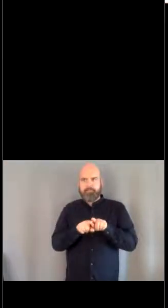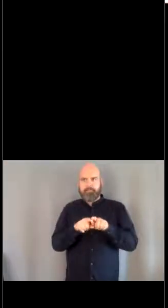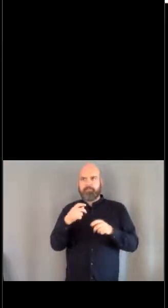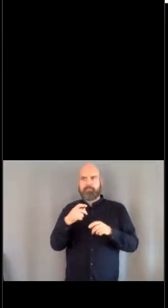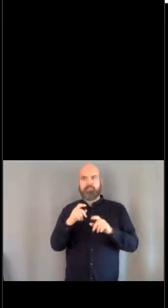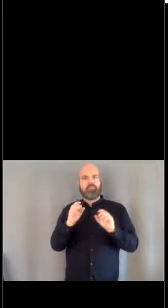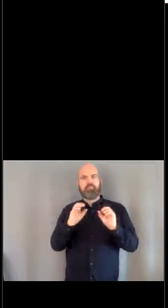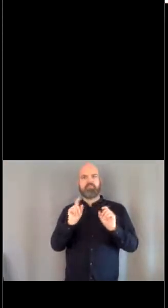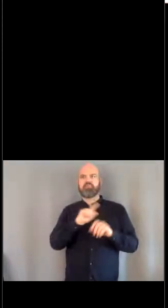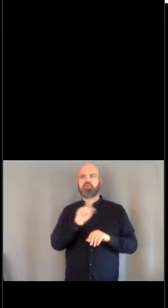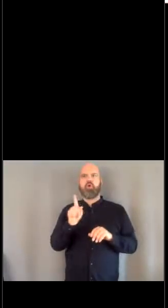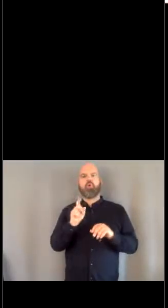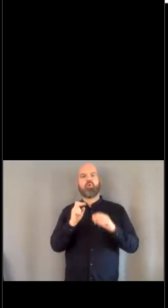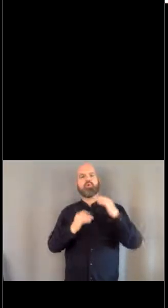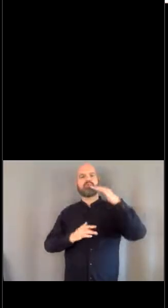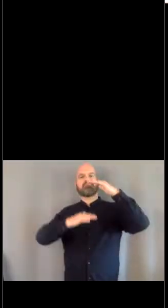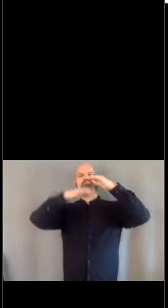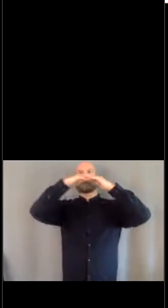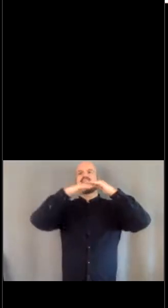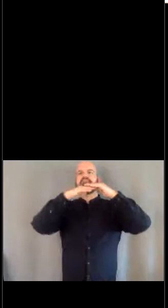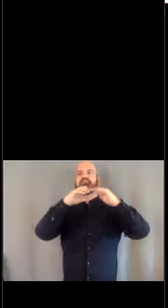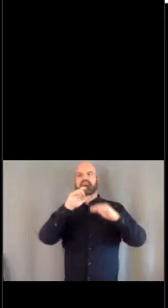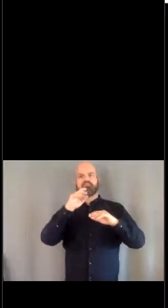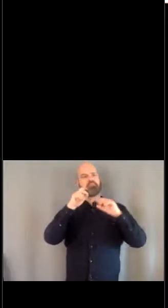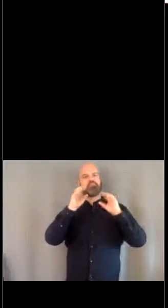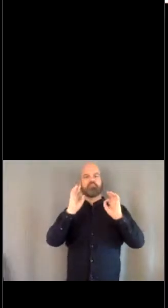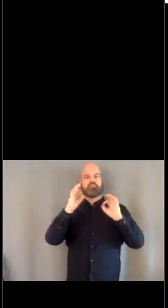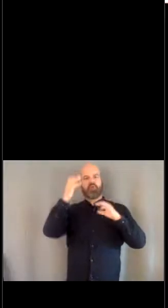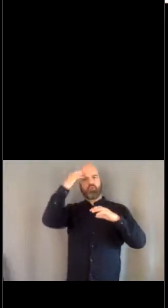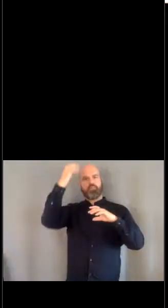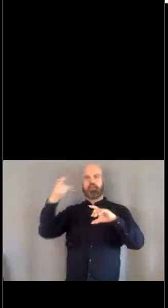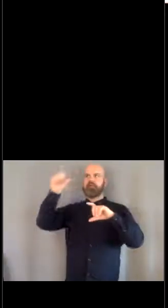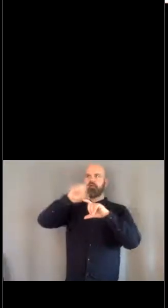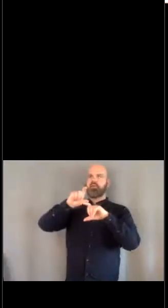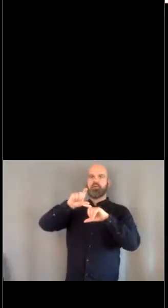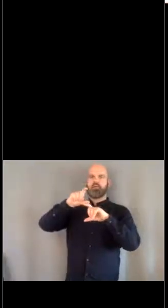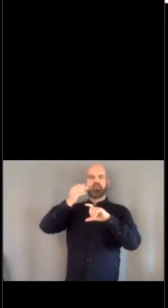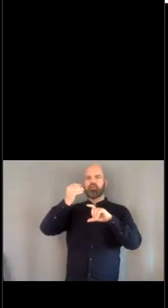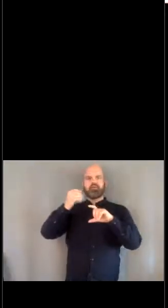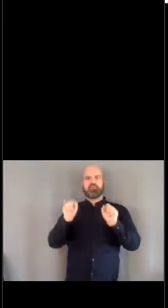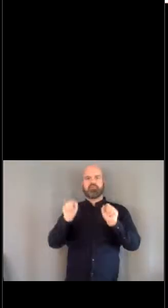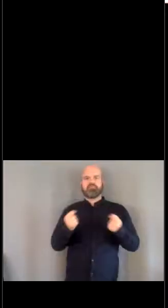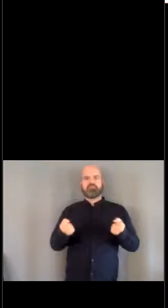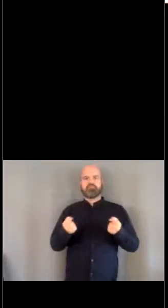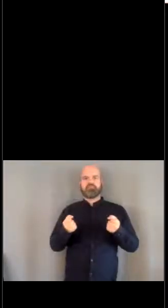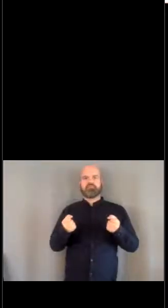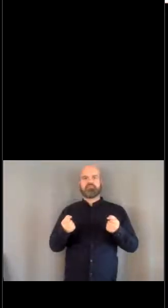the standard of living that is above the prescribed eligibility line.